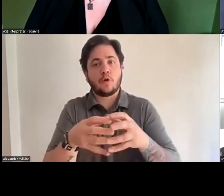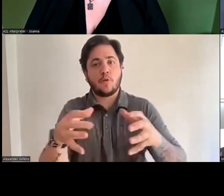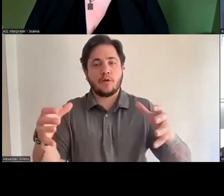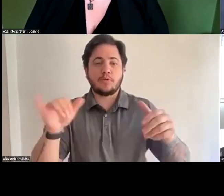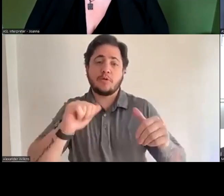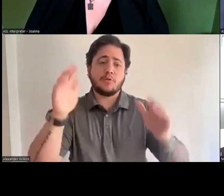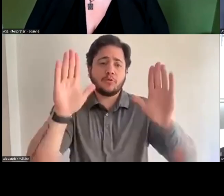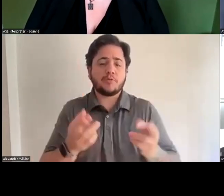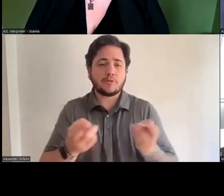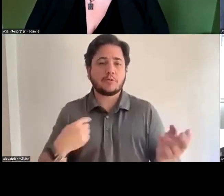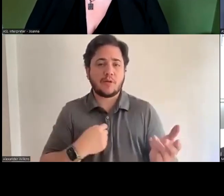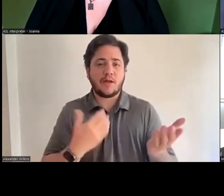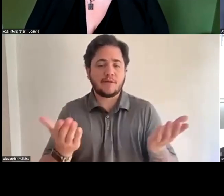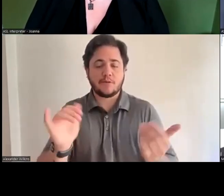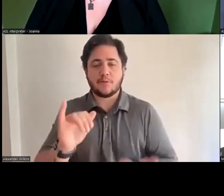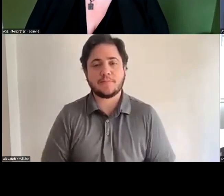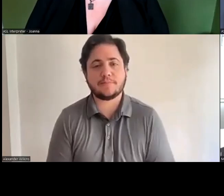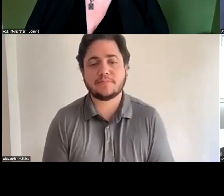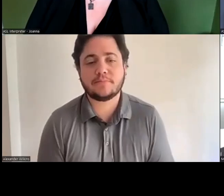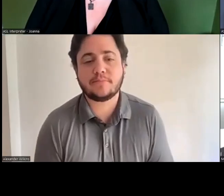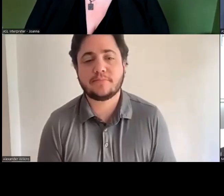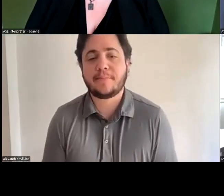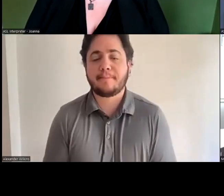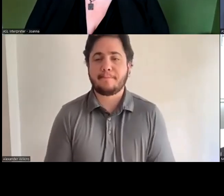So that's something that's really growing, which is an awesome resource that we have